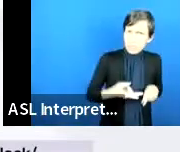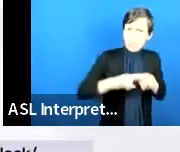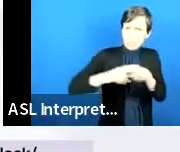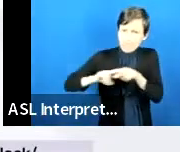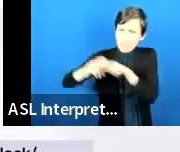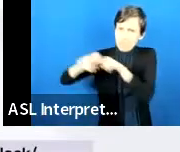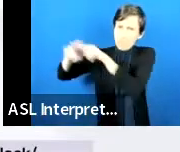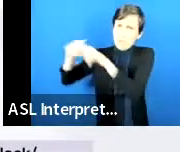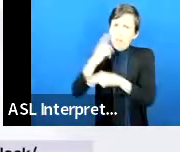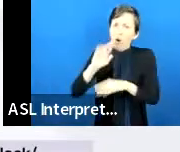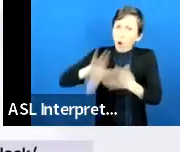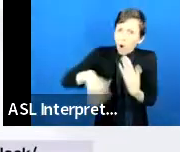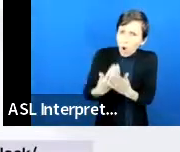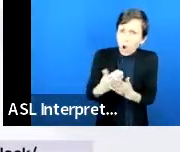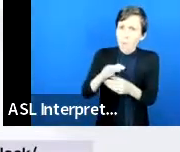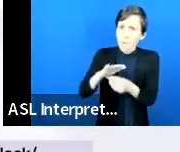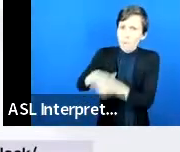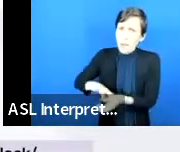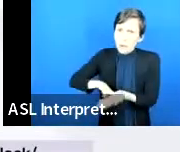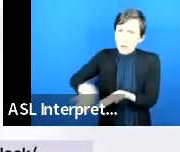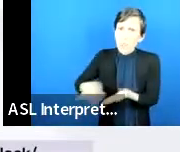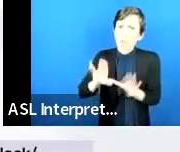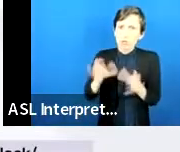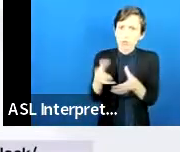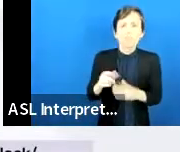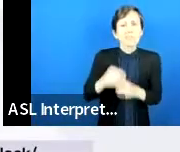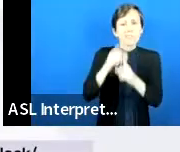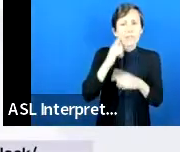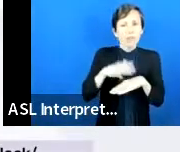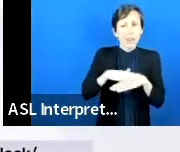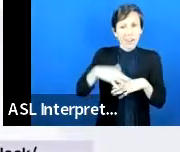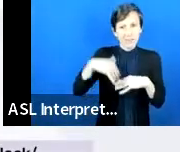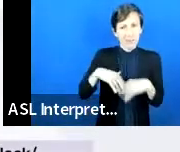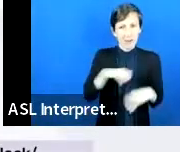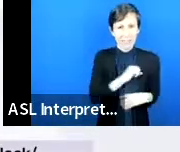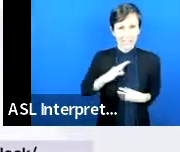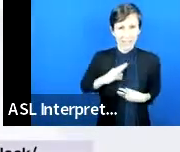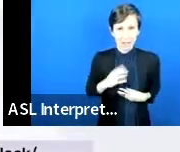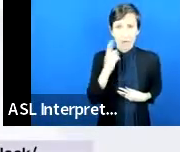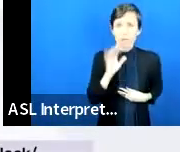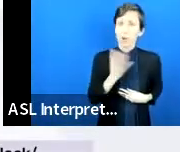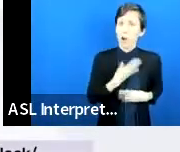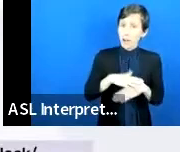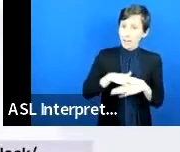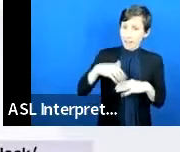since 2016, with the exception of our Native American staff. For our Native American students, faculty